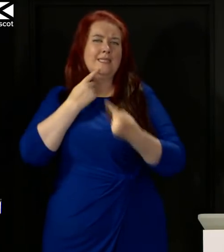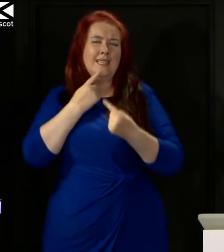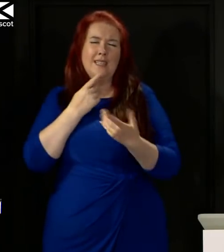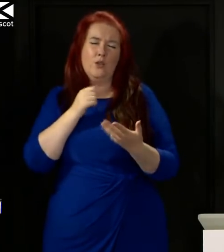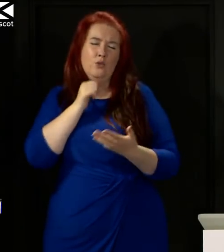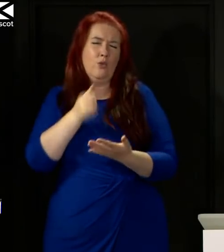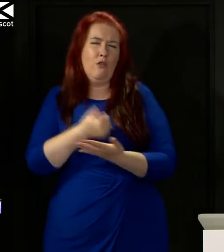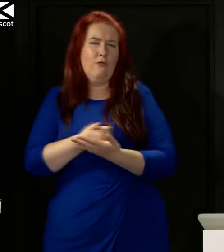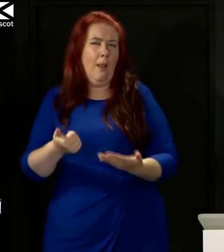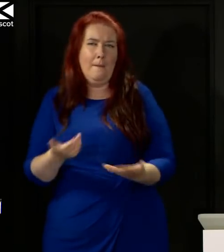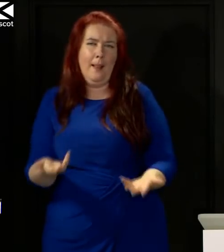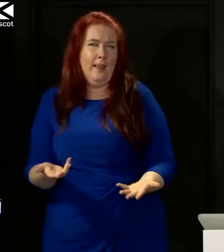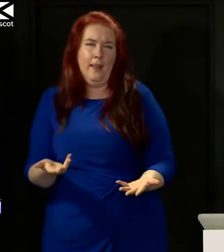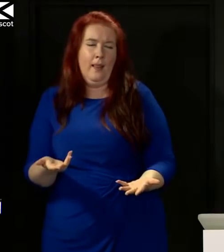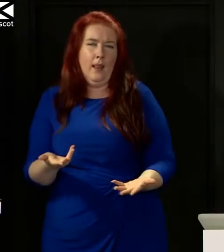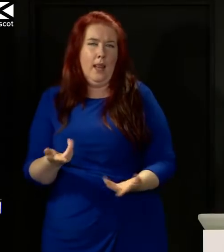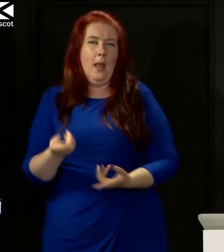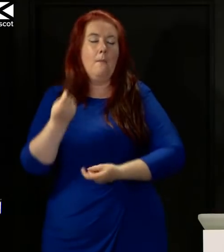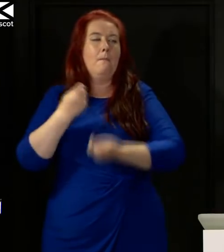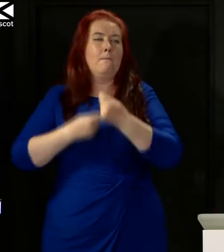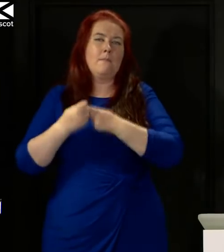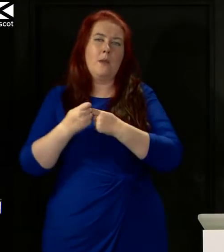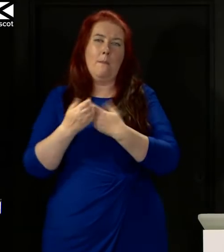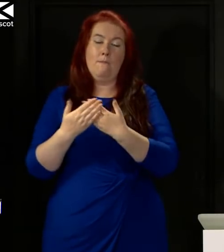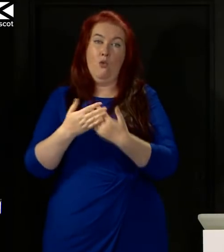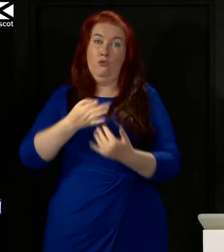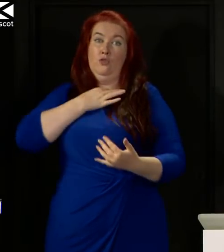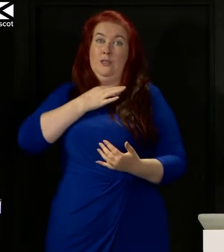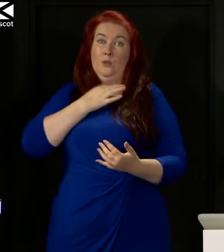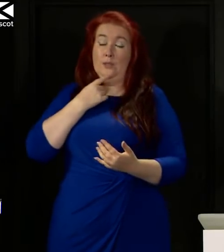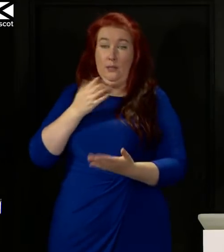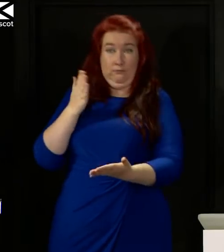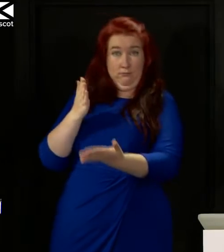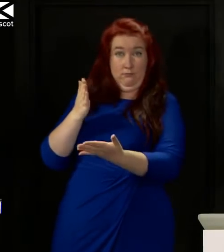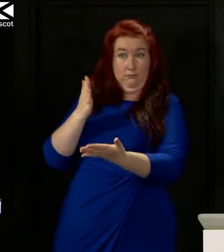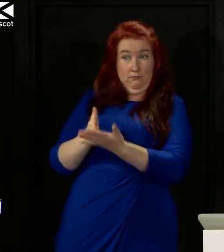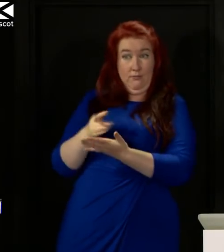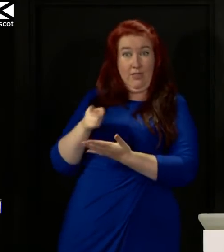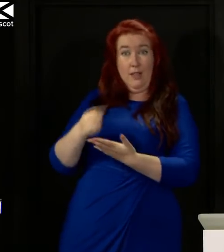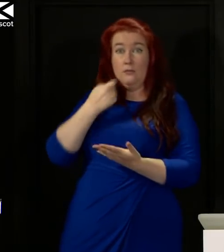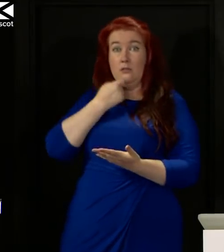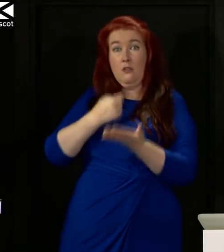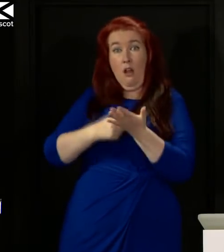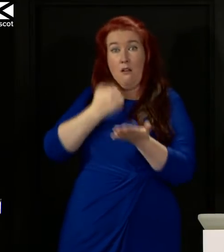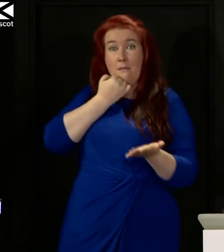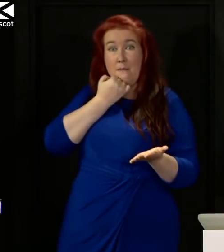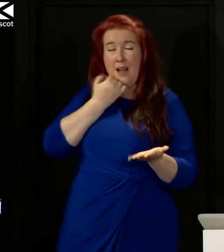and it becomes much more risky to base judgments on the strength of that. So that's why we